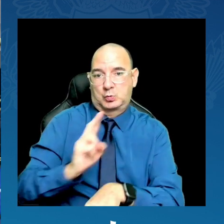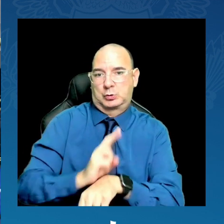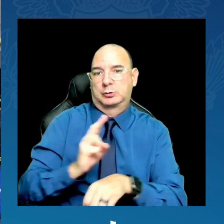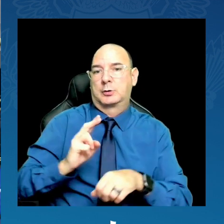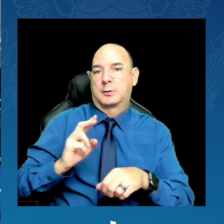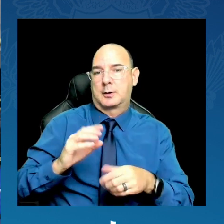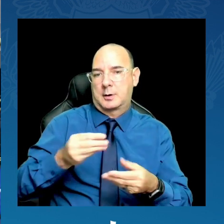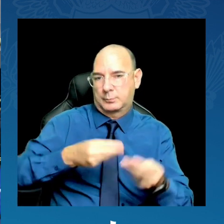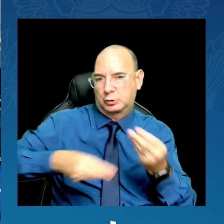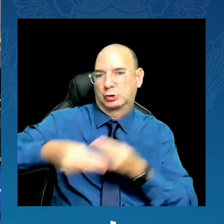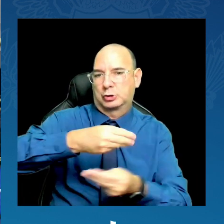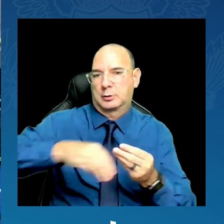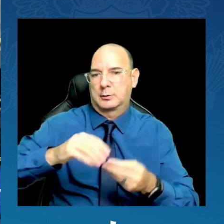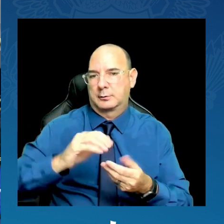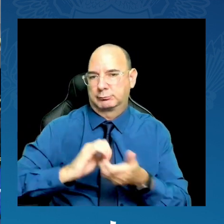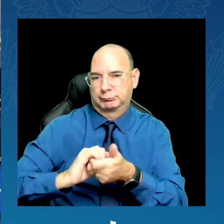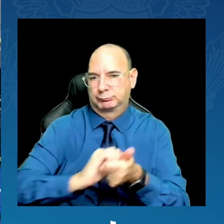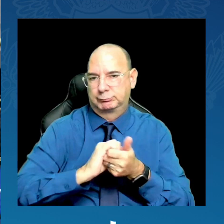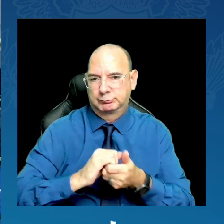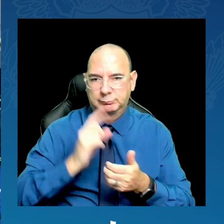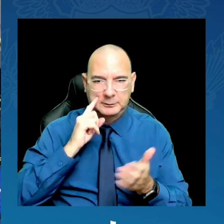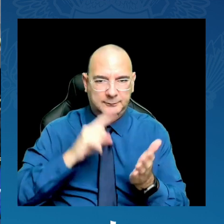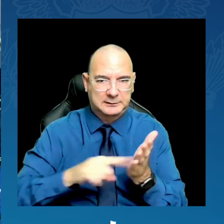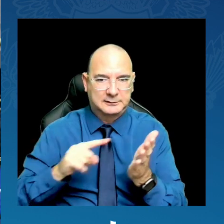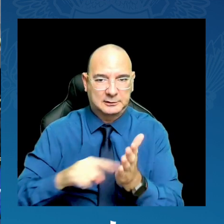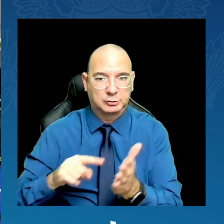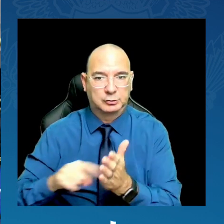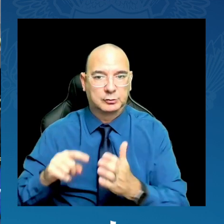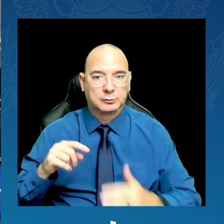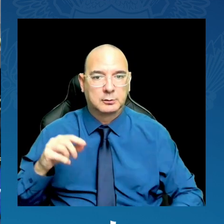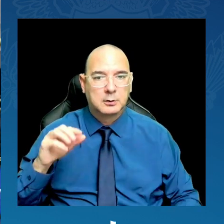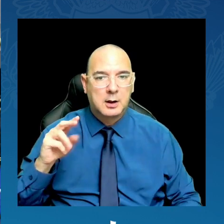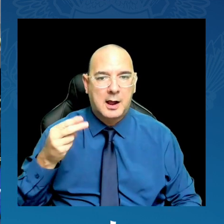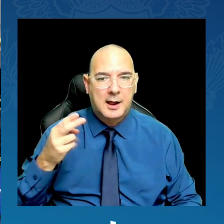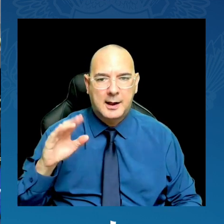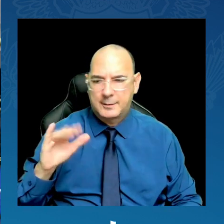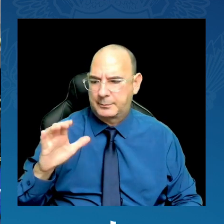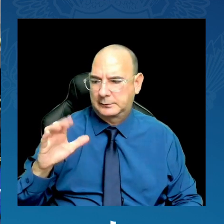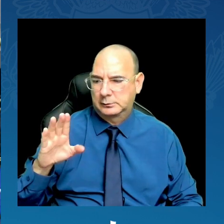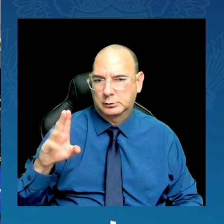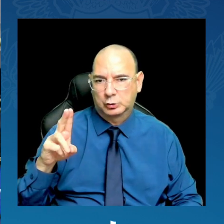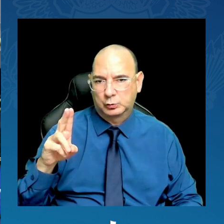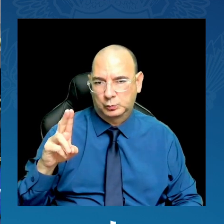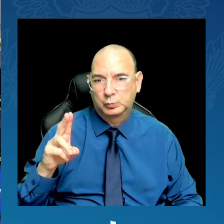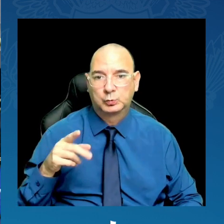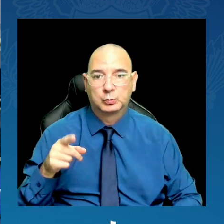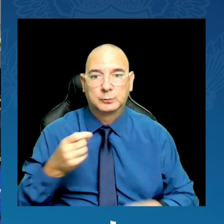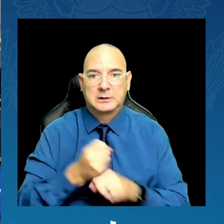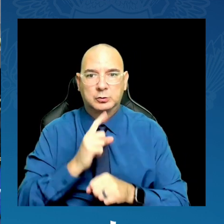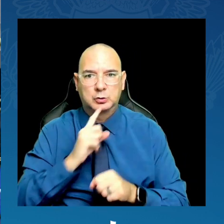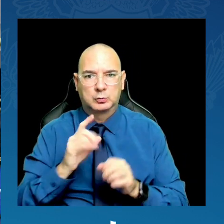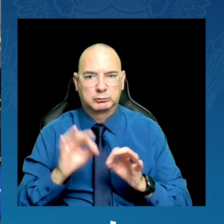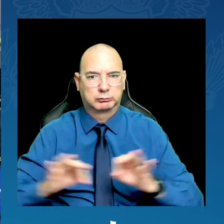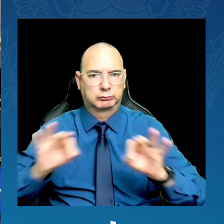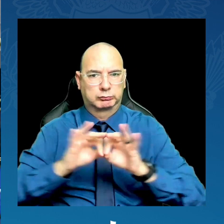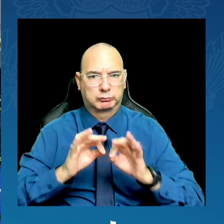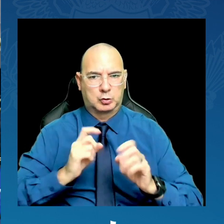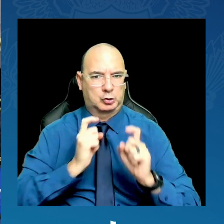HBCU's and whose graduates have made significant contributions to human spaceflight and space exploration